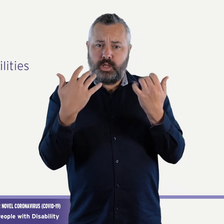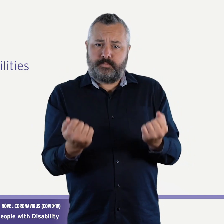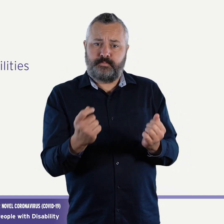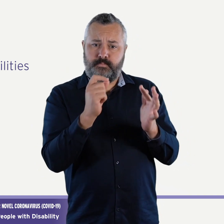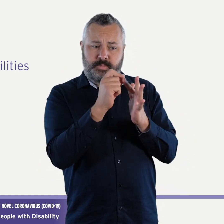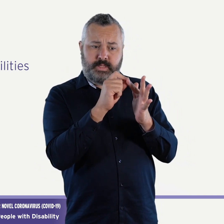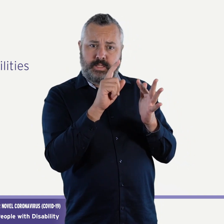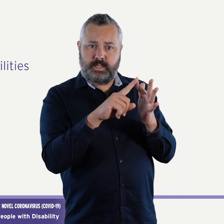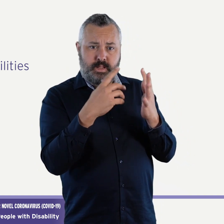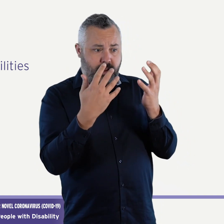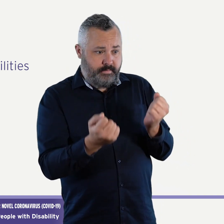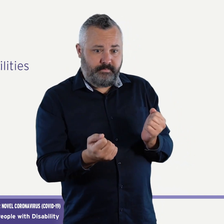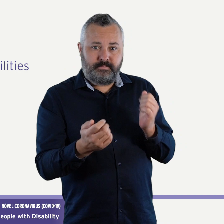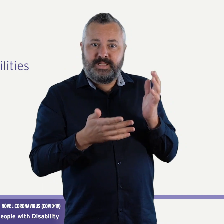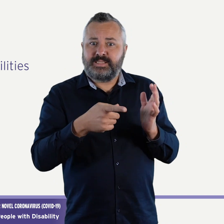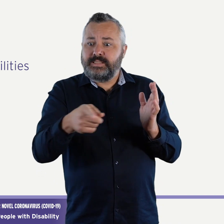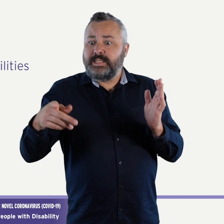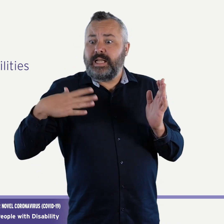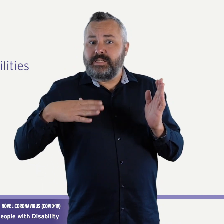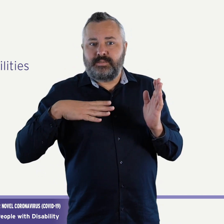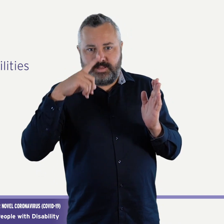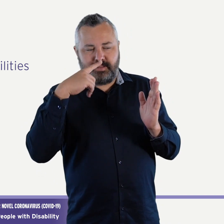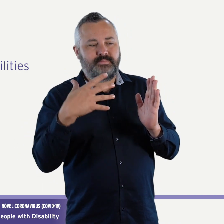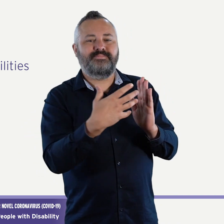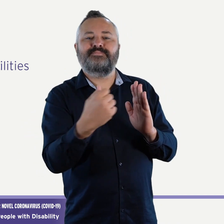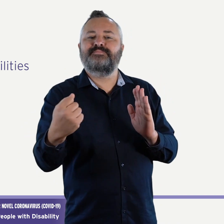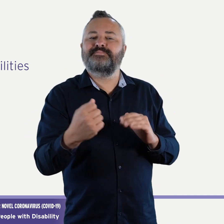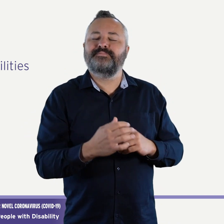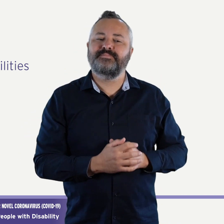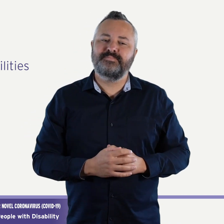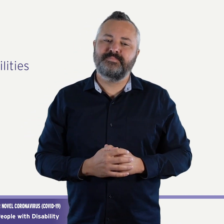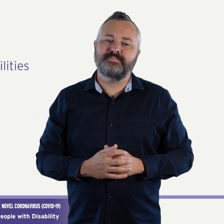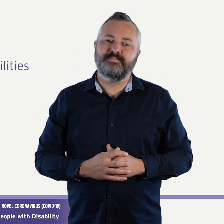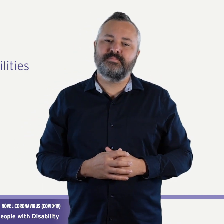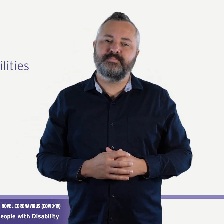Mobilising the resources of the National Medical Stockpile to support the appropriate provision of PPE.